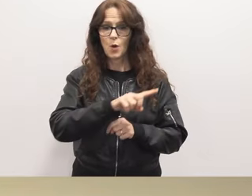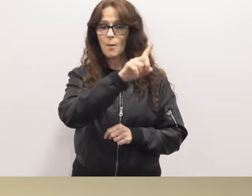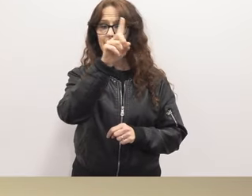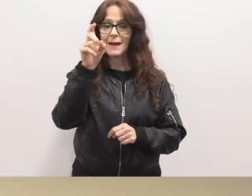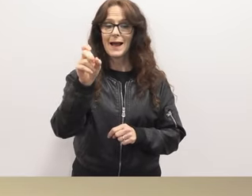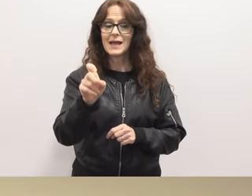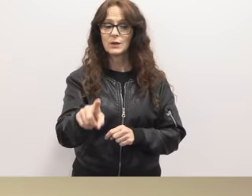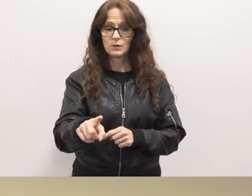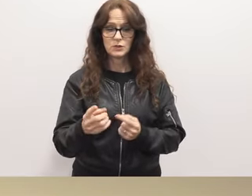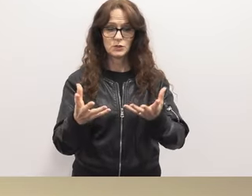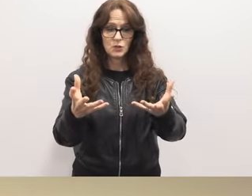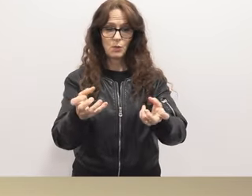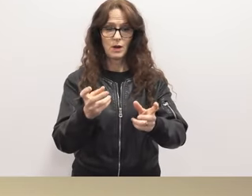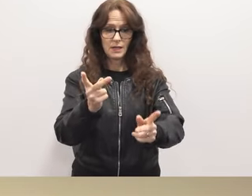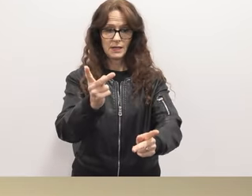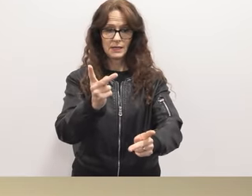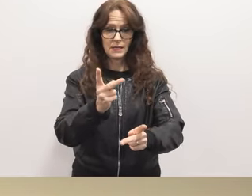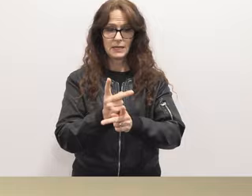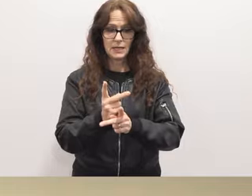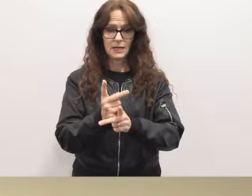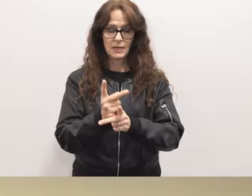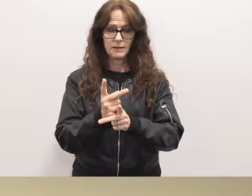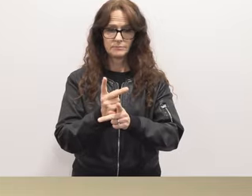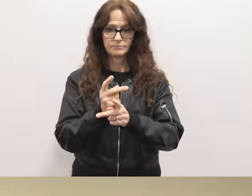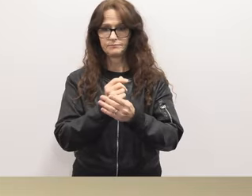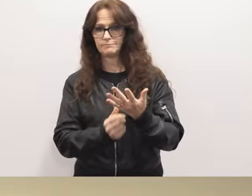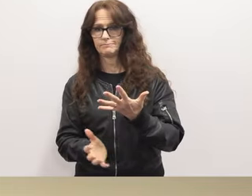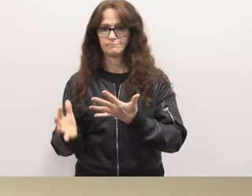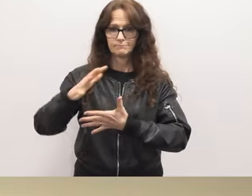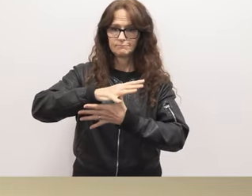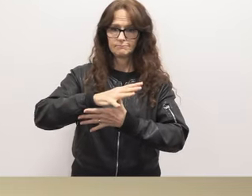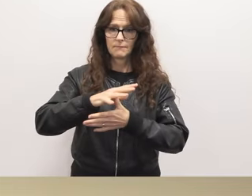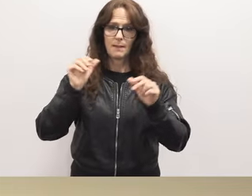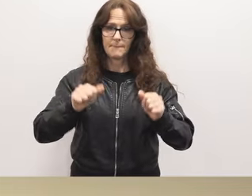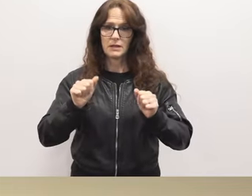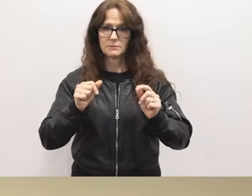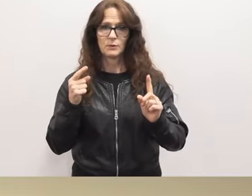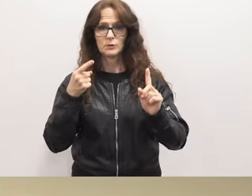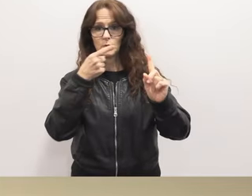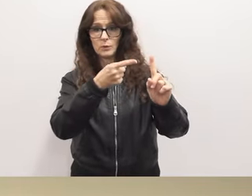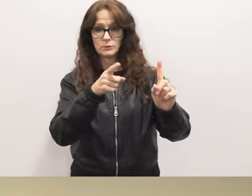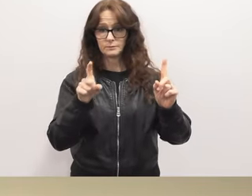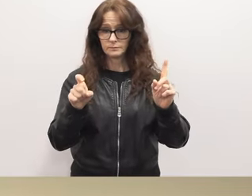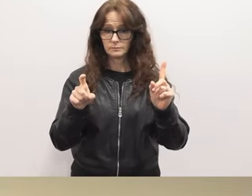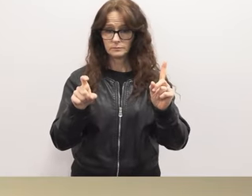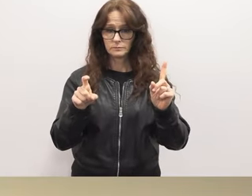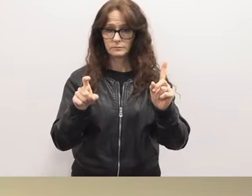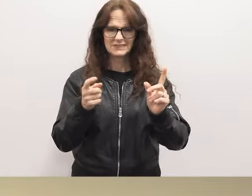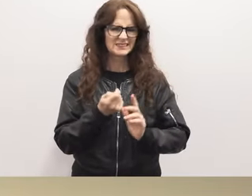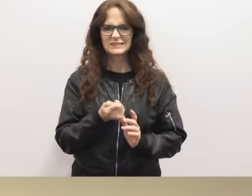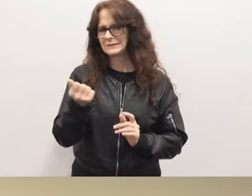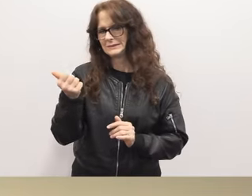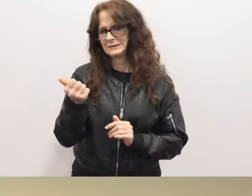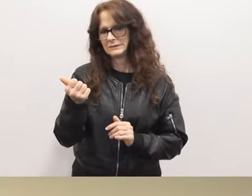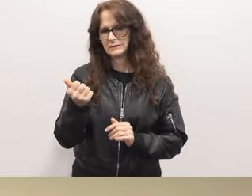Do you want to keep this as one of your potential goals? Do you wanna delete this as one of your potential goals?